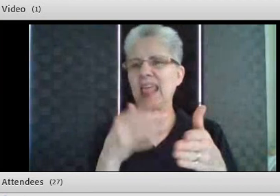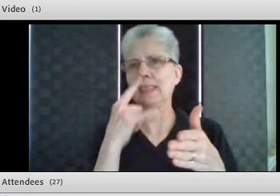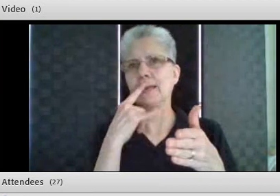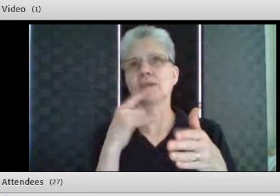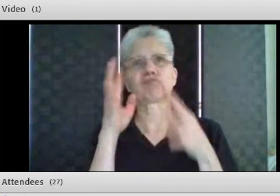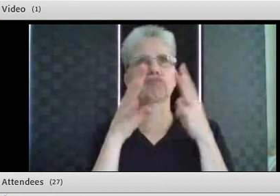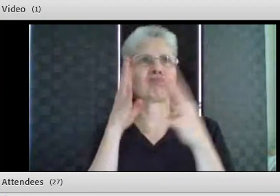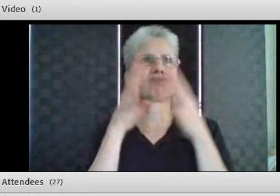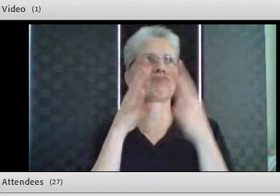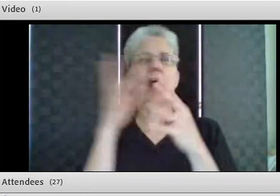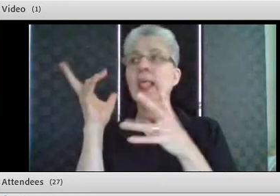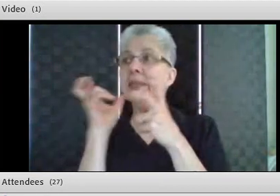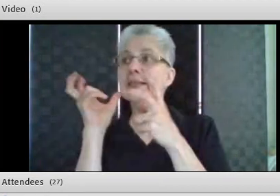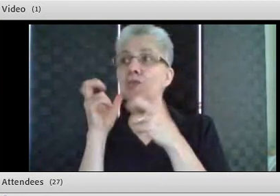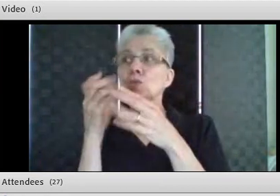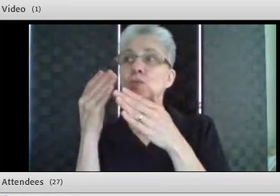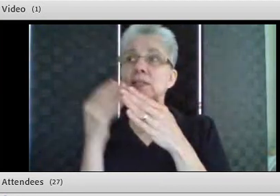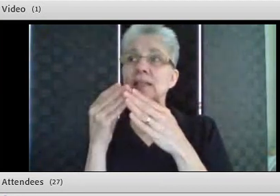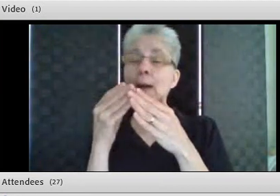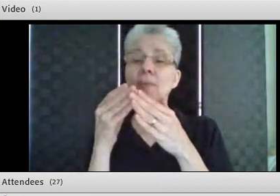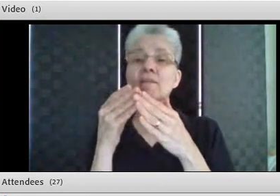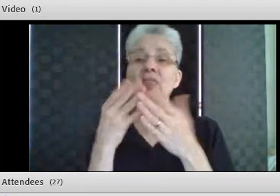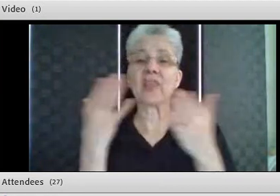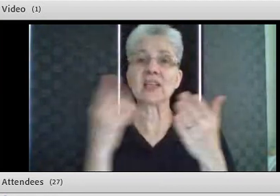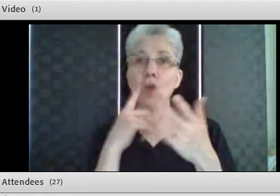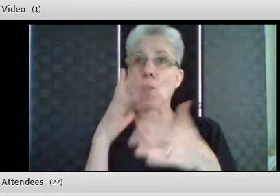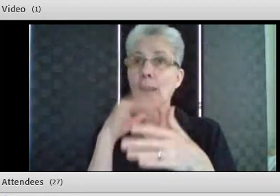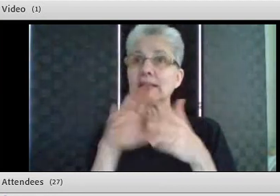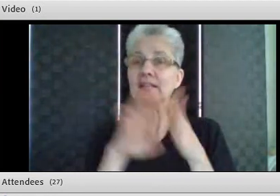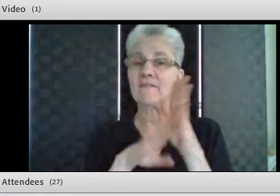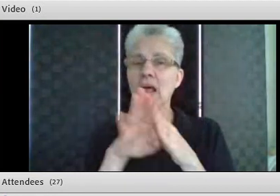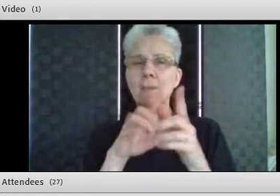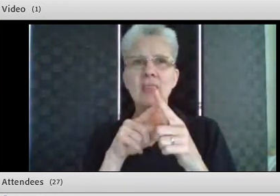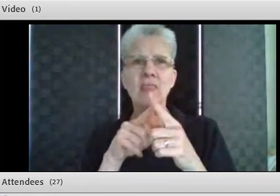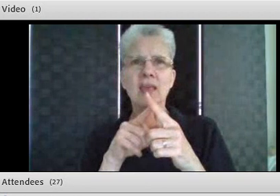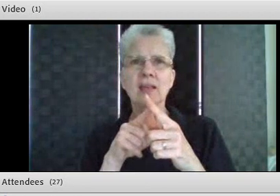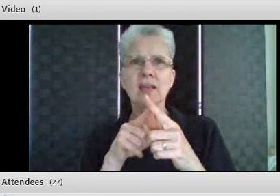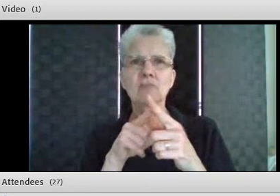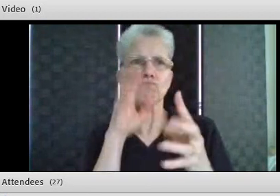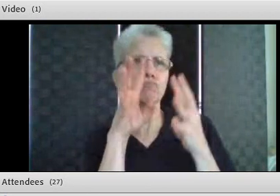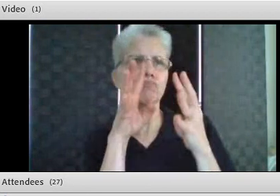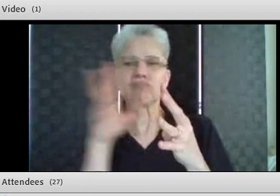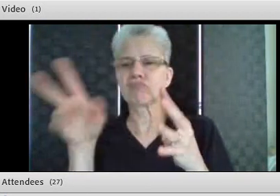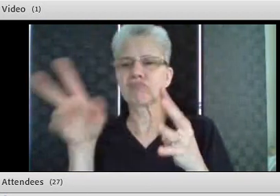and then it's the end, so with this, you could just let the kids go listen